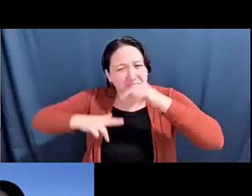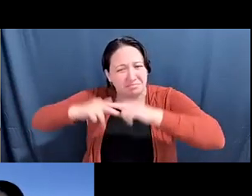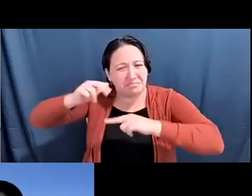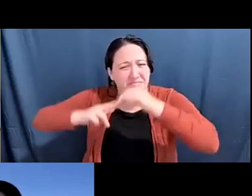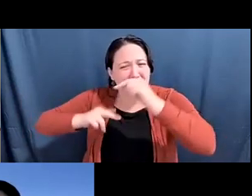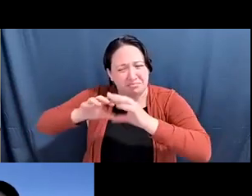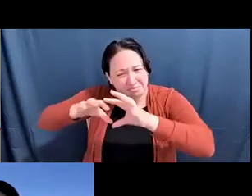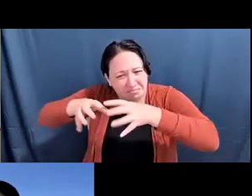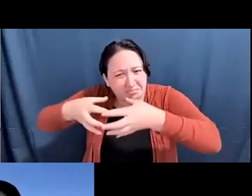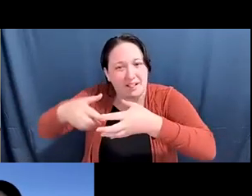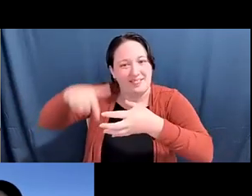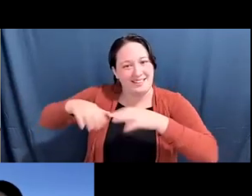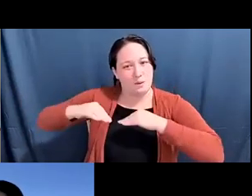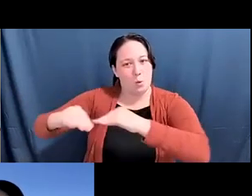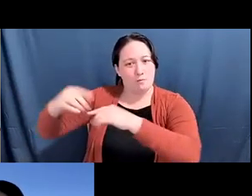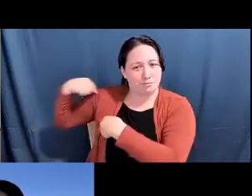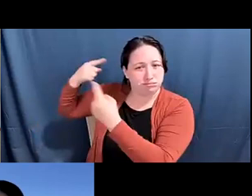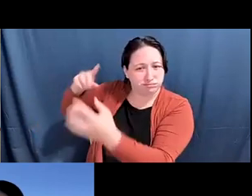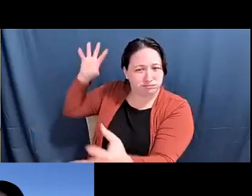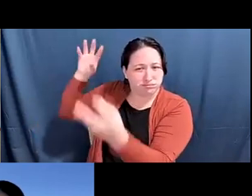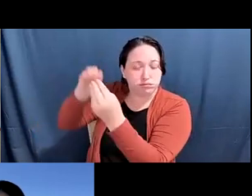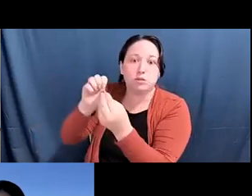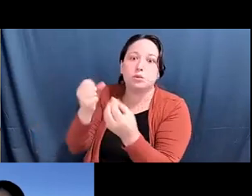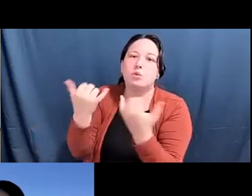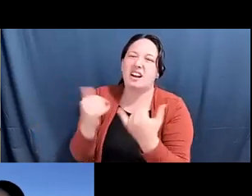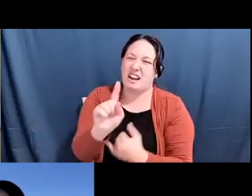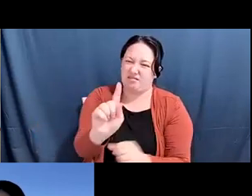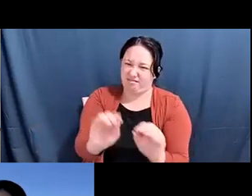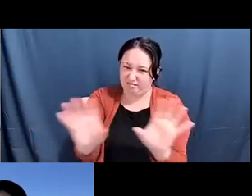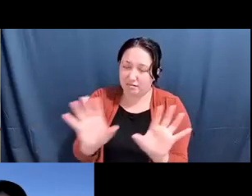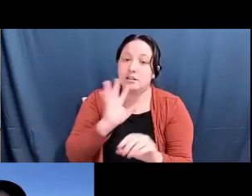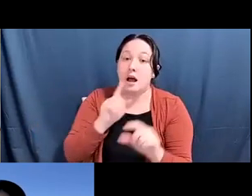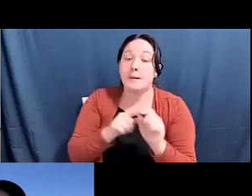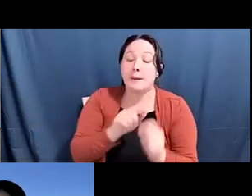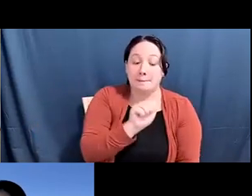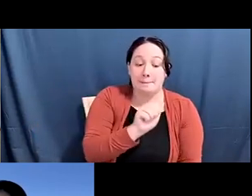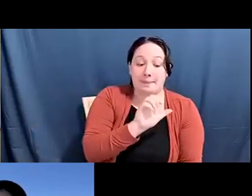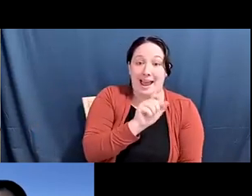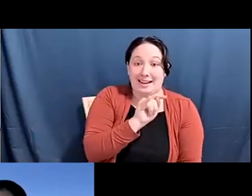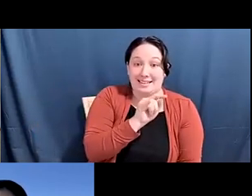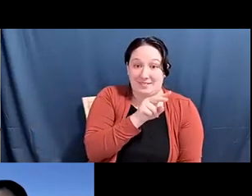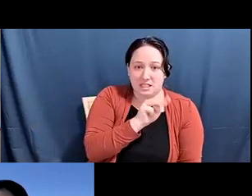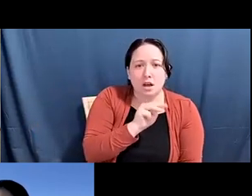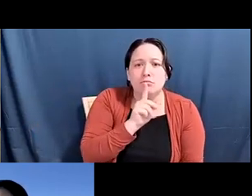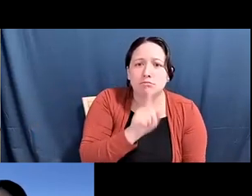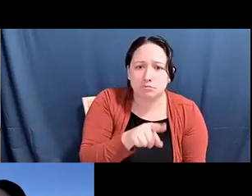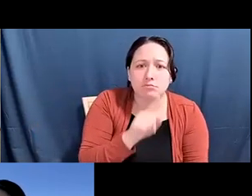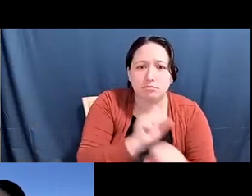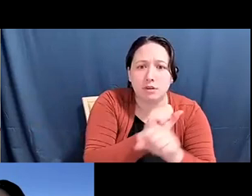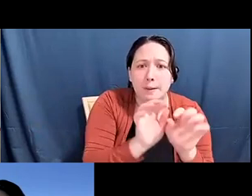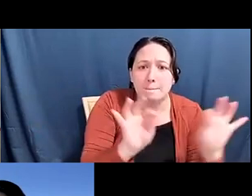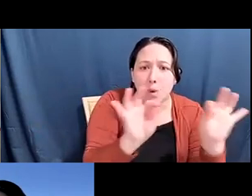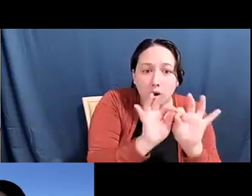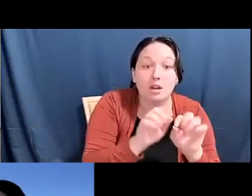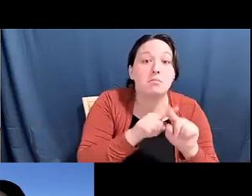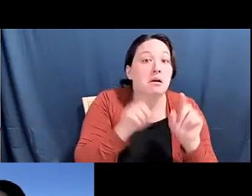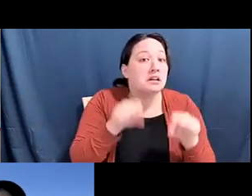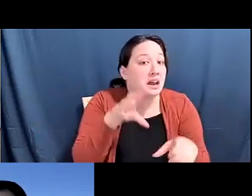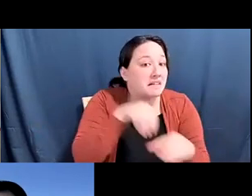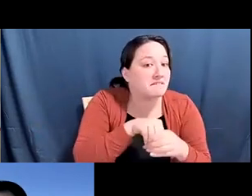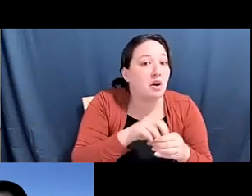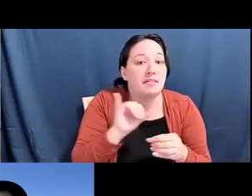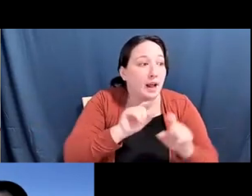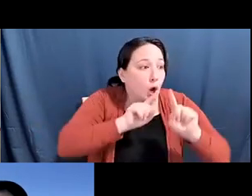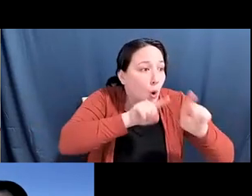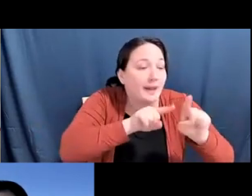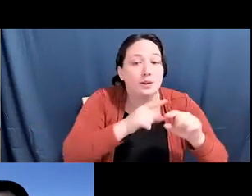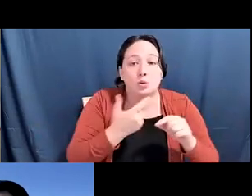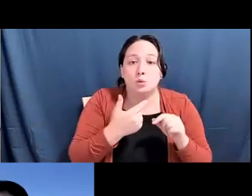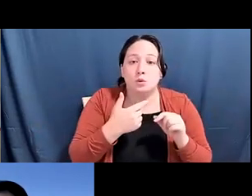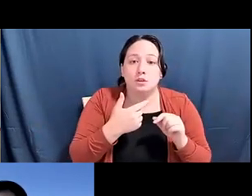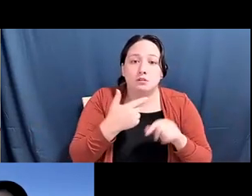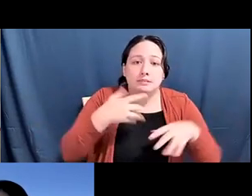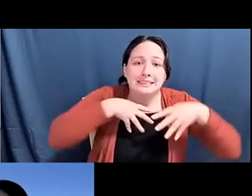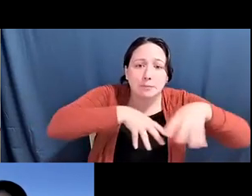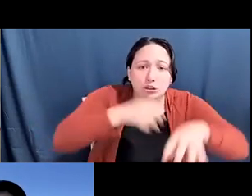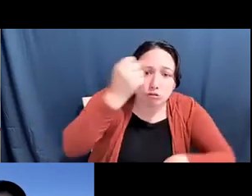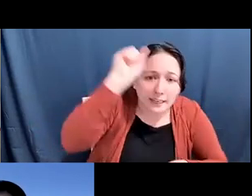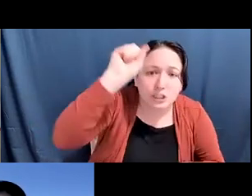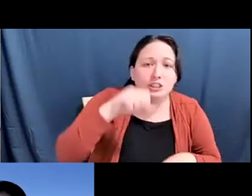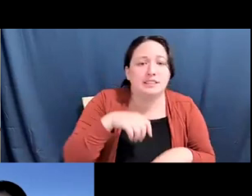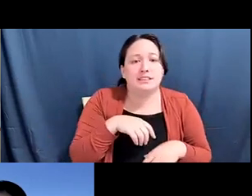Diane Fujino: And here we make a differentiation between activism, which we think is critically important, but yet can involve things like attending demonstrations, meetings, organizing an event,